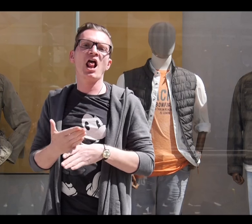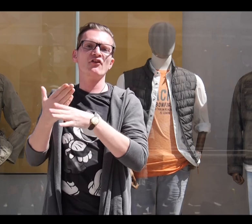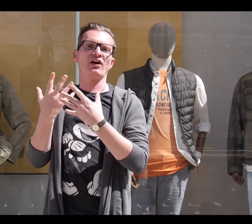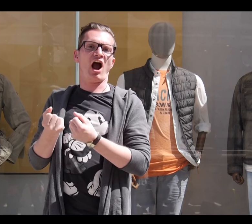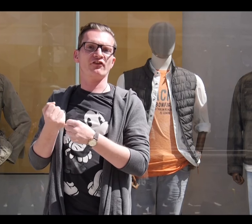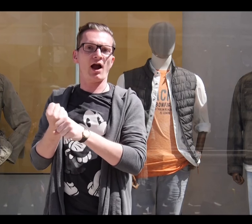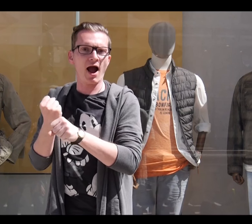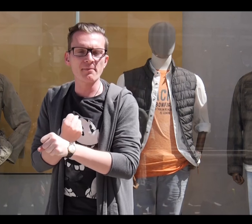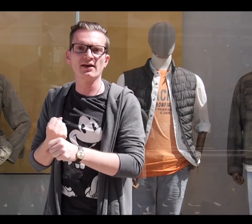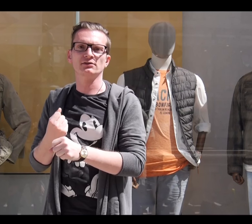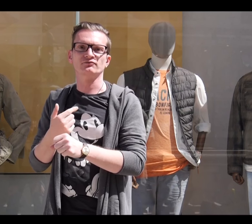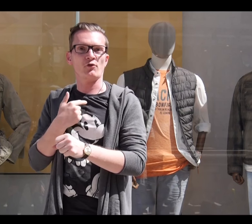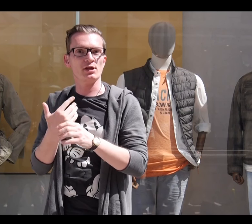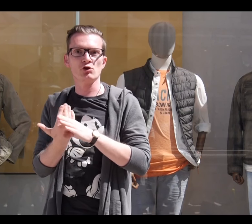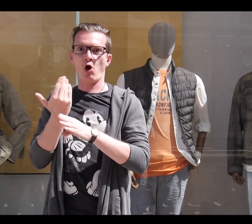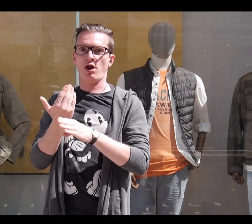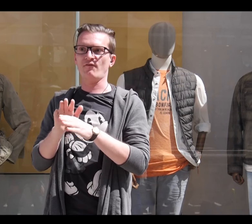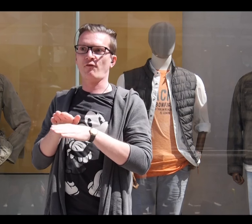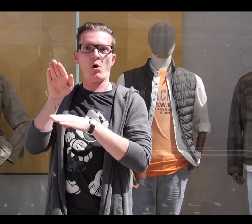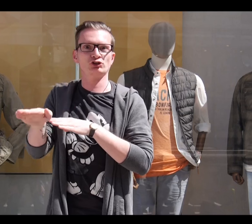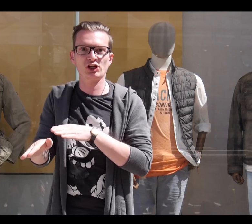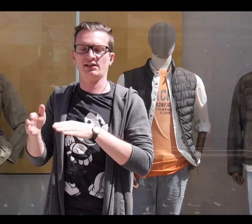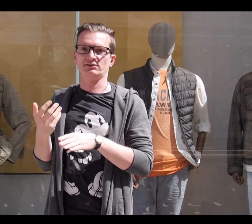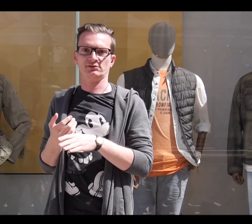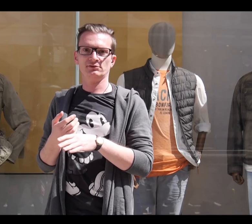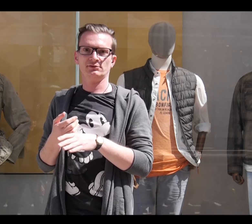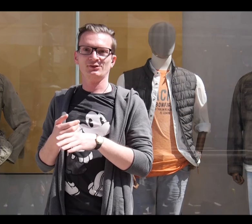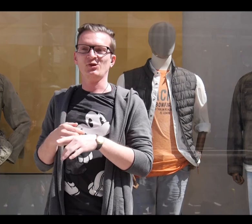For me it was real progress to work as an assistant in retailing.